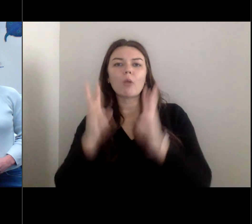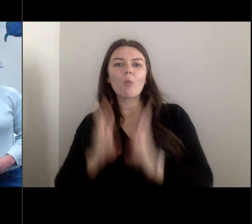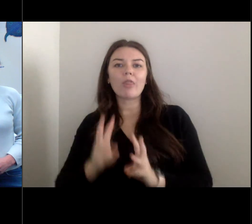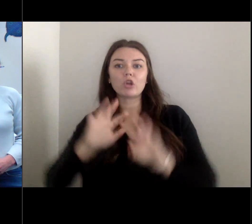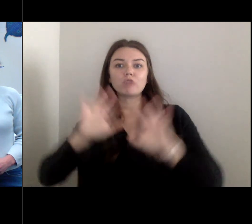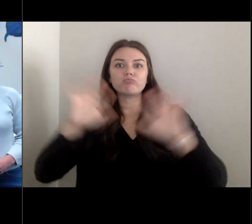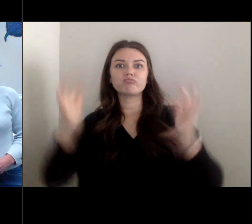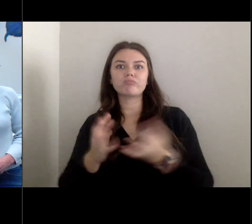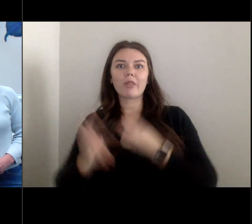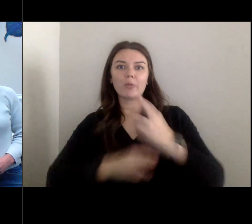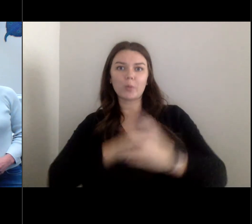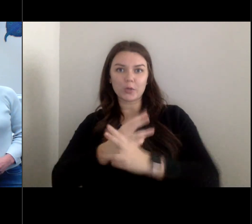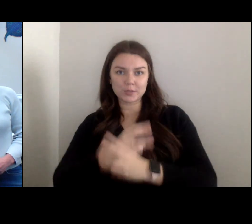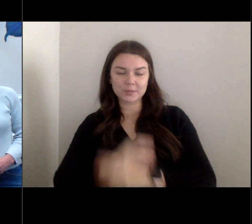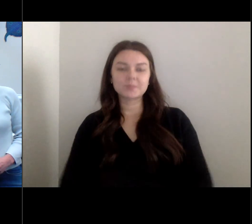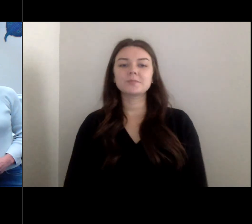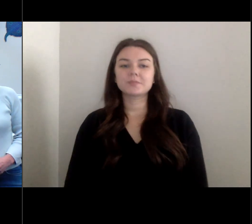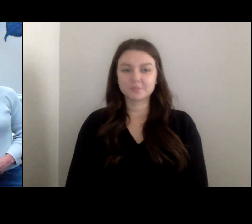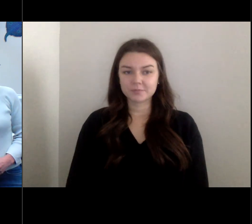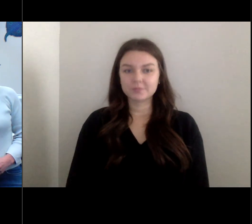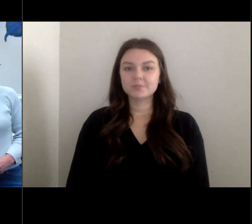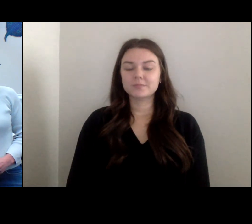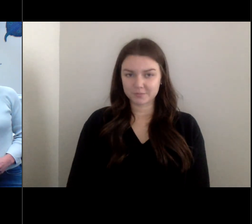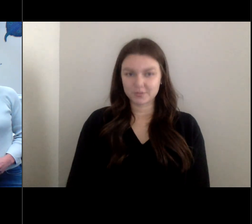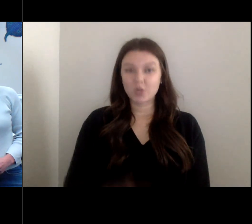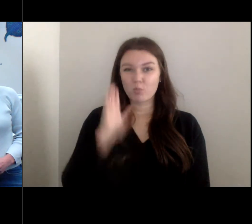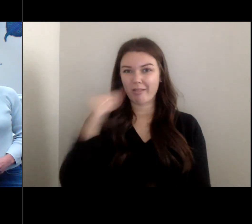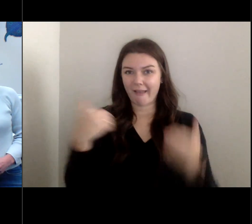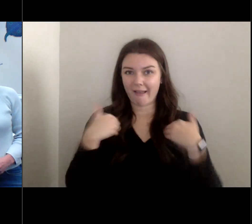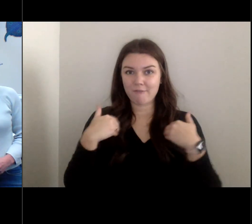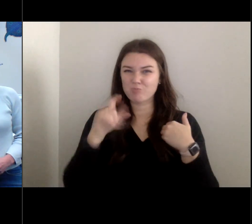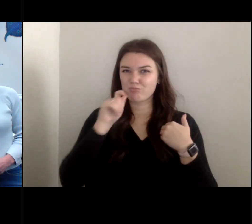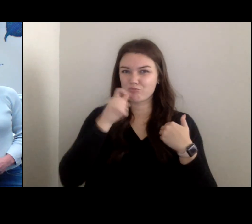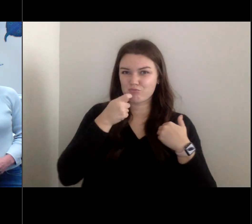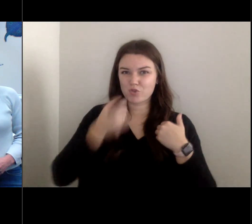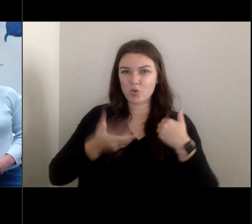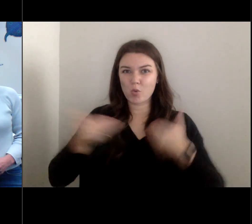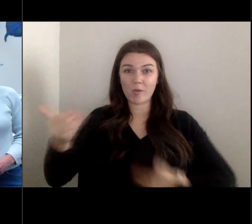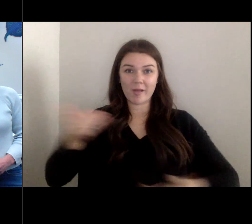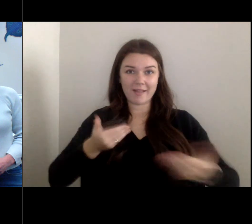We'll have some of our all-stars coming back and they should be fun in their presentations.